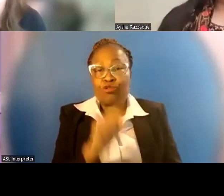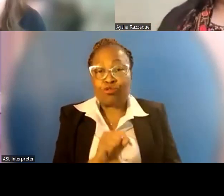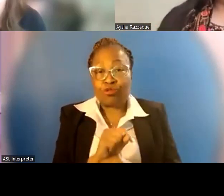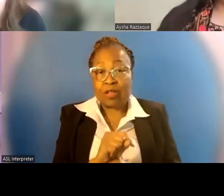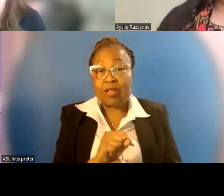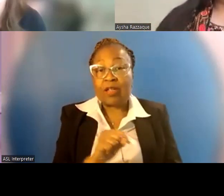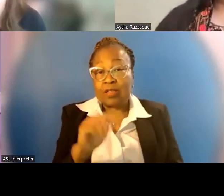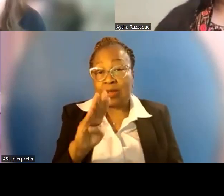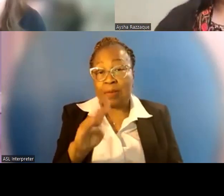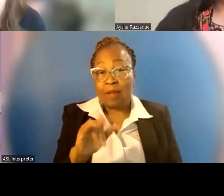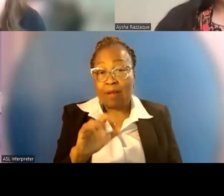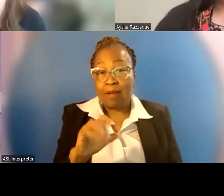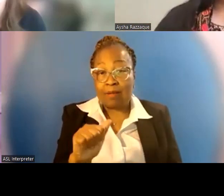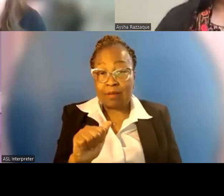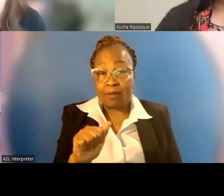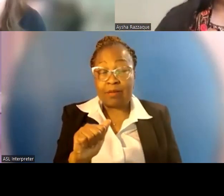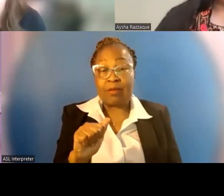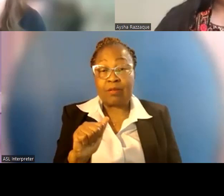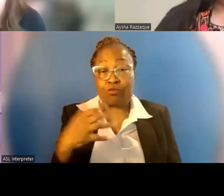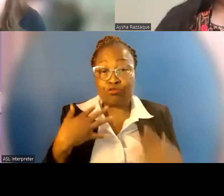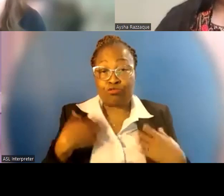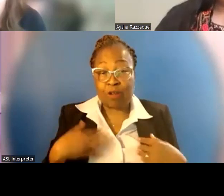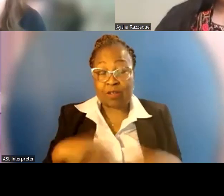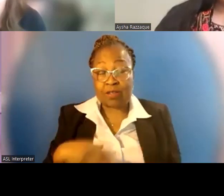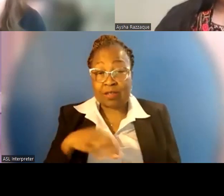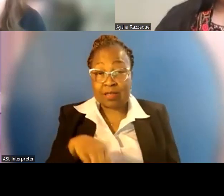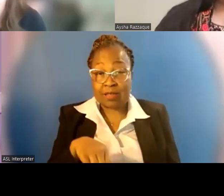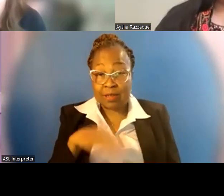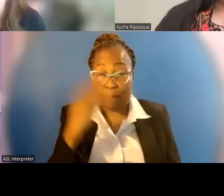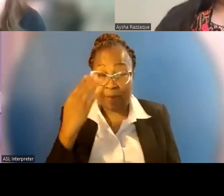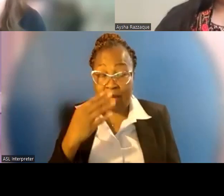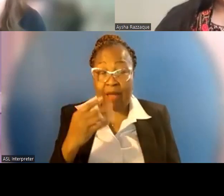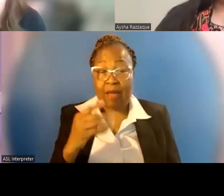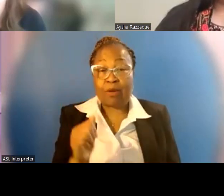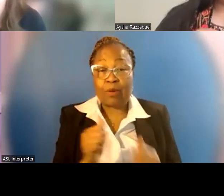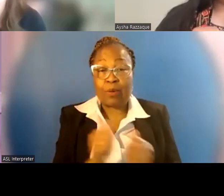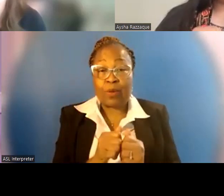and mine is black with a bunch of red, pink